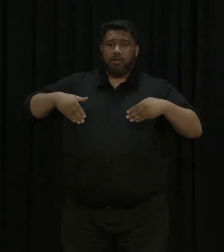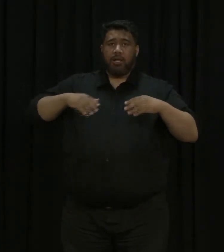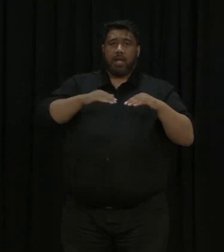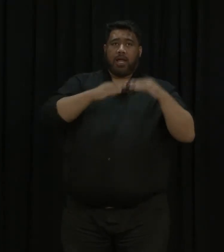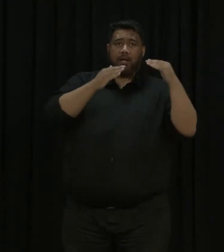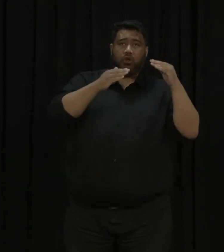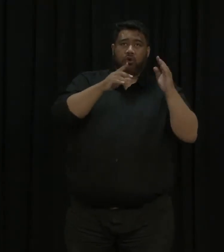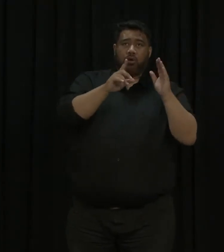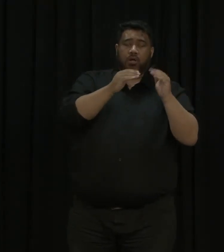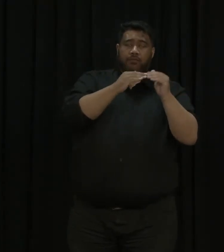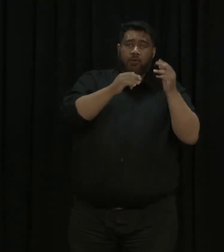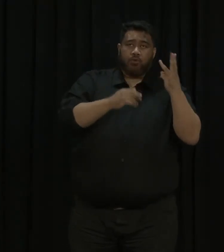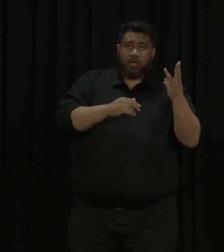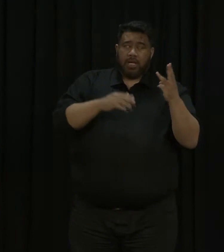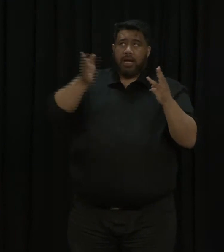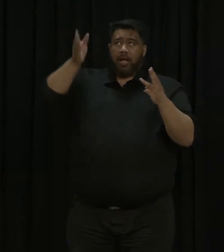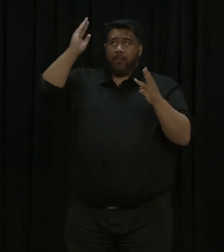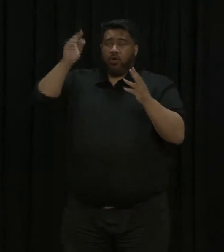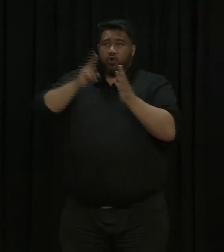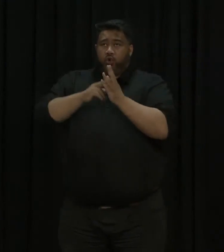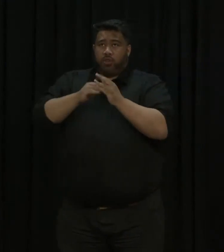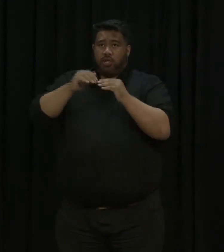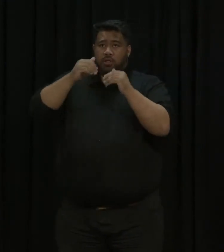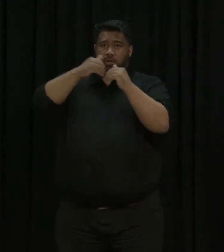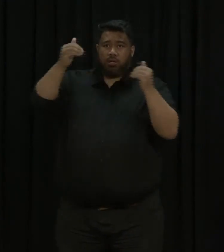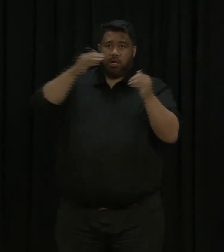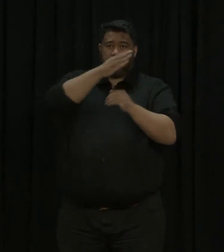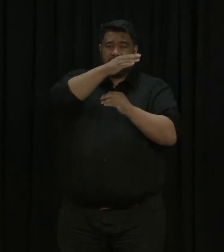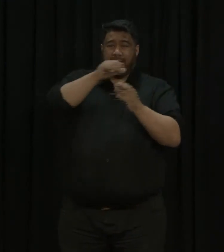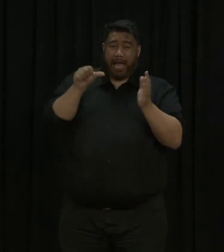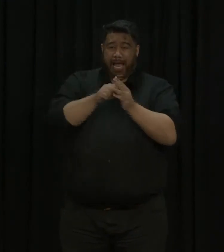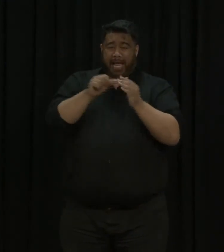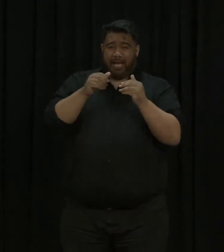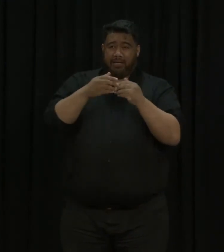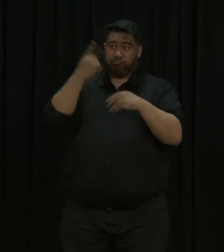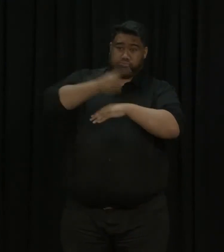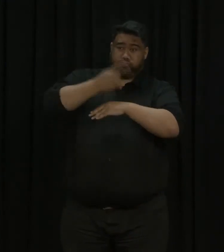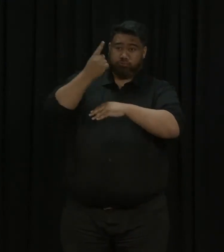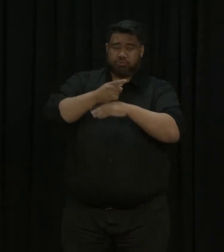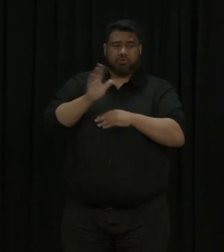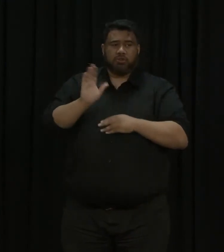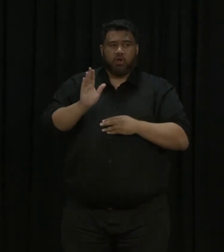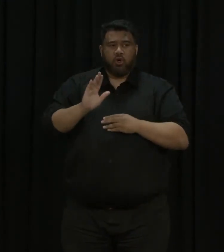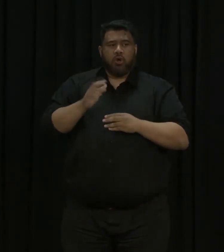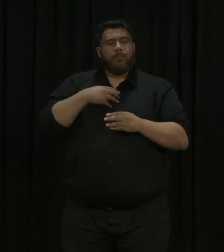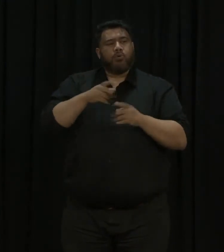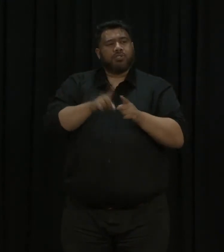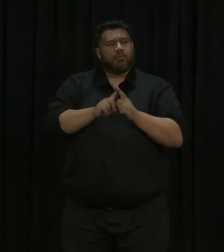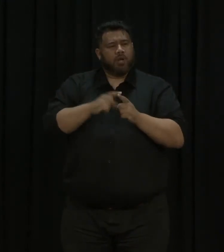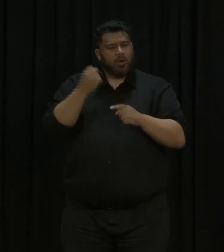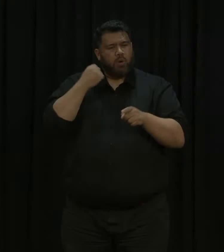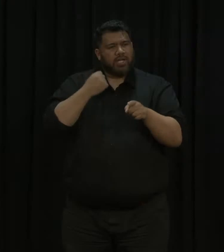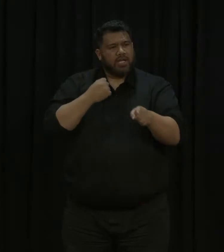often to do with were -- where it is not practical to stop vehicles. We are not enforcing a hard border around the new alert